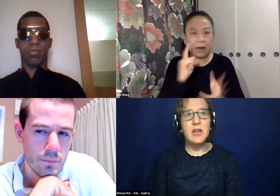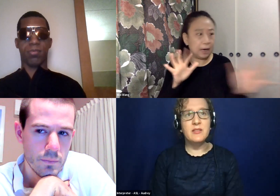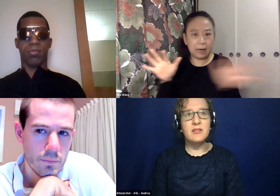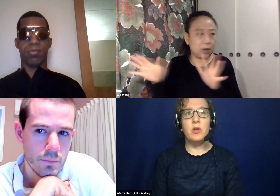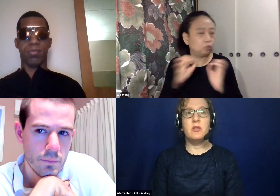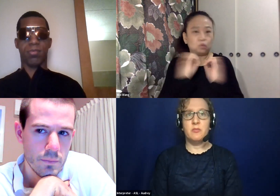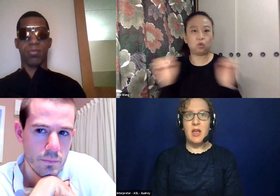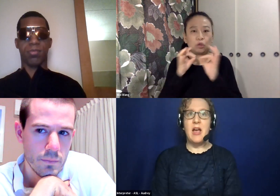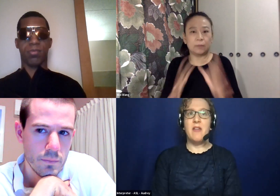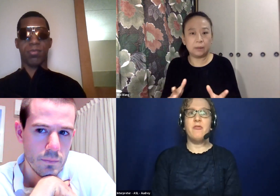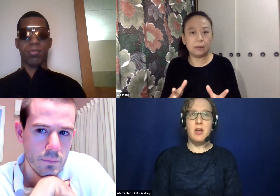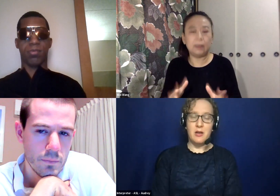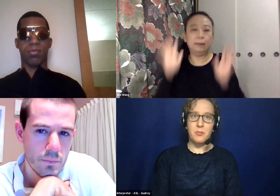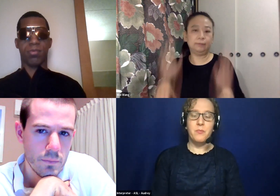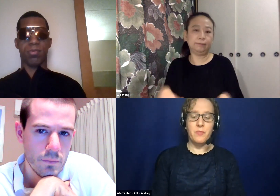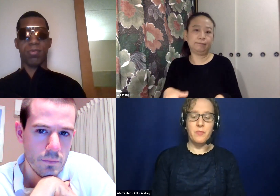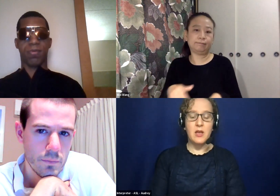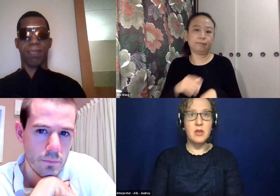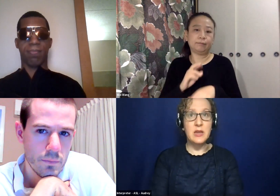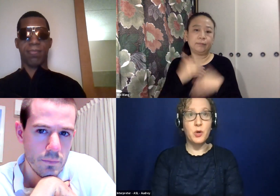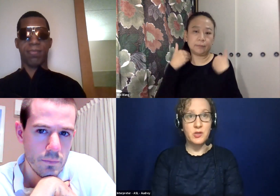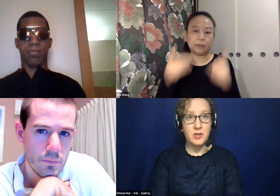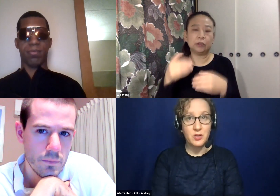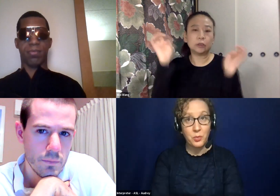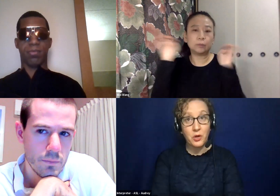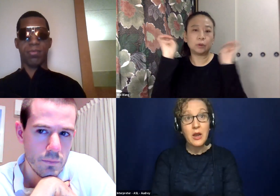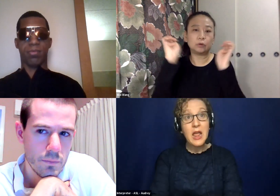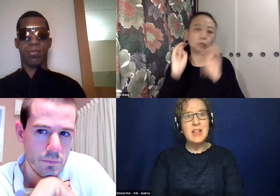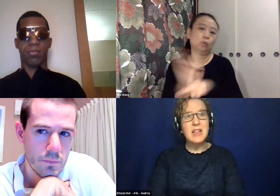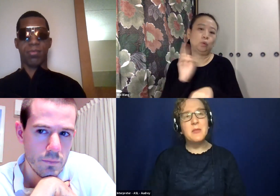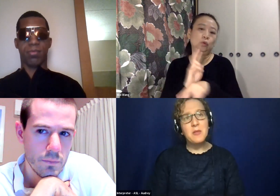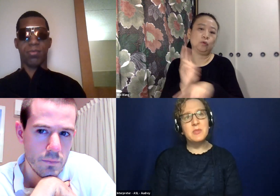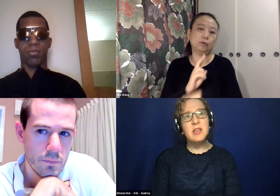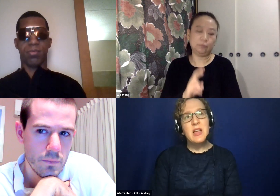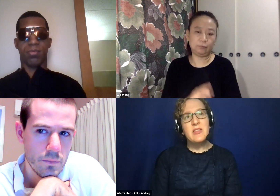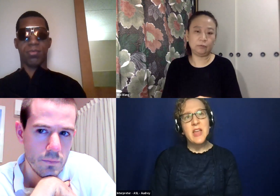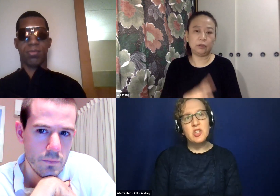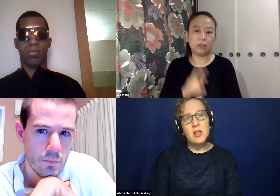student meetings, I would have an in person interpreter and sometimes that